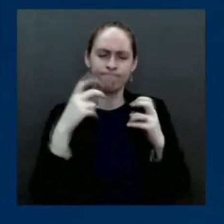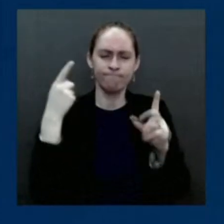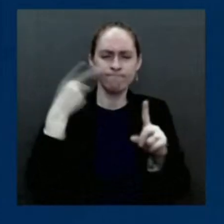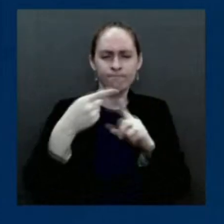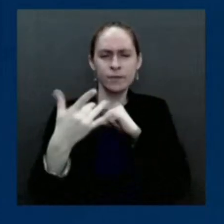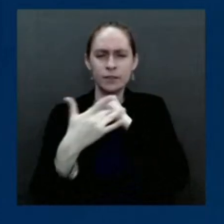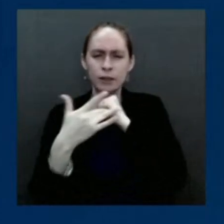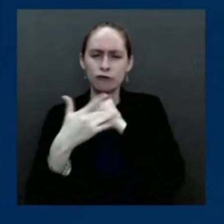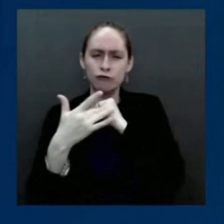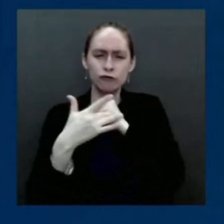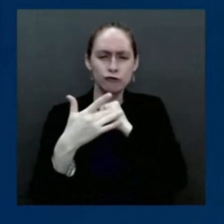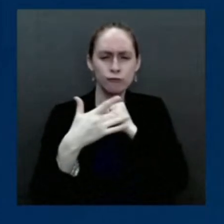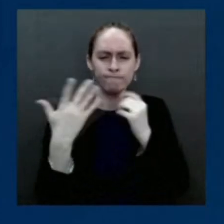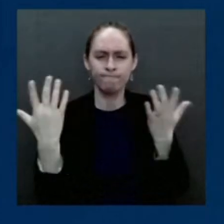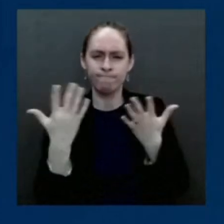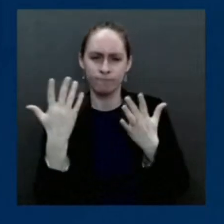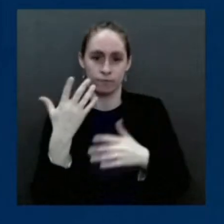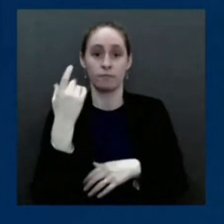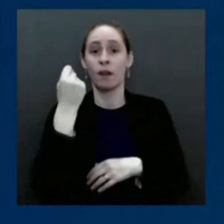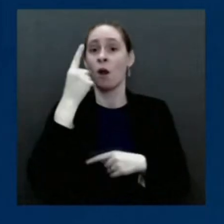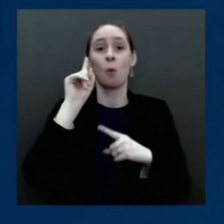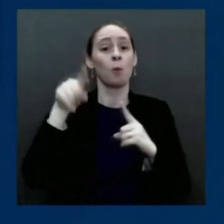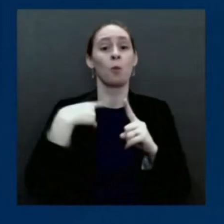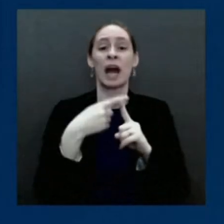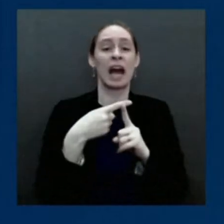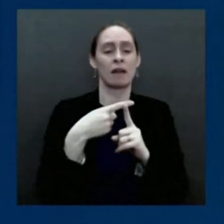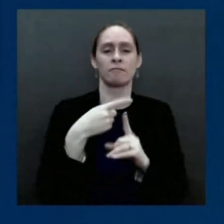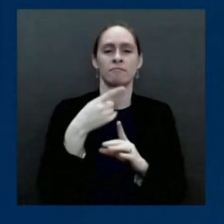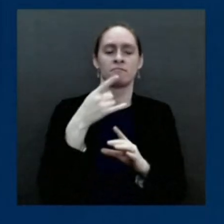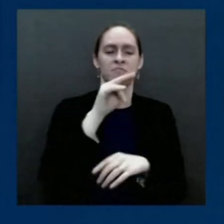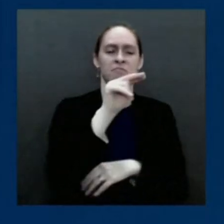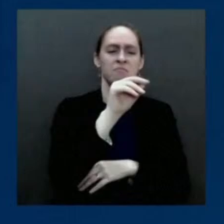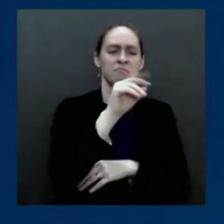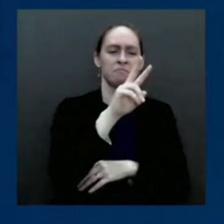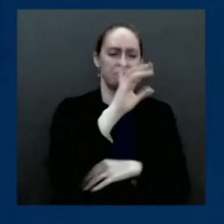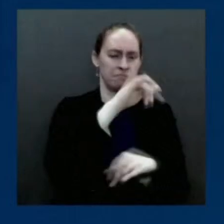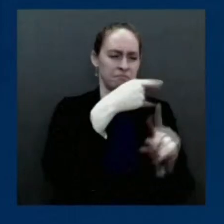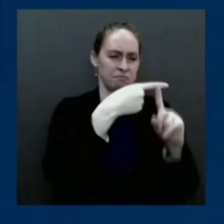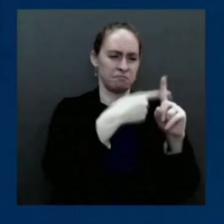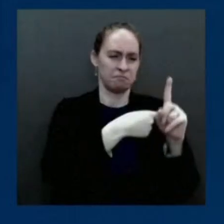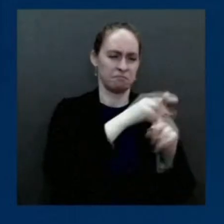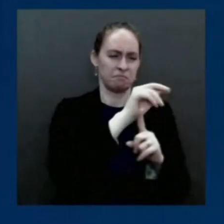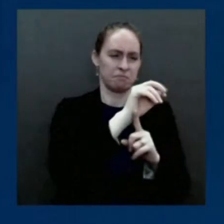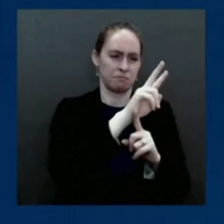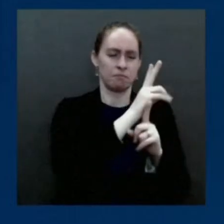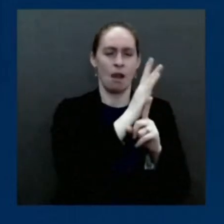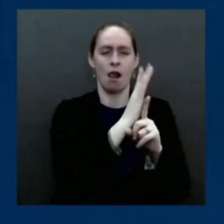WAS LOOKED ATFROM DAYS NOVEMBER 22 THROUGH DECEMBER